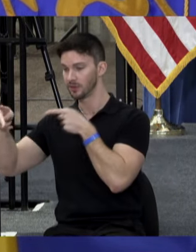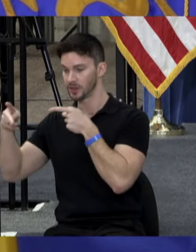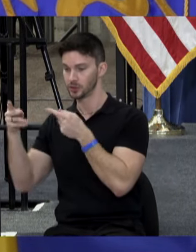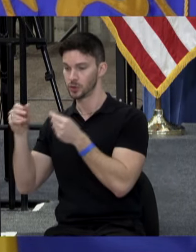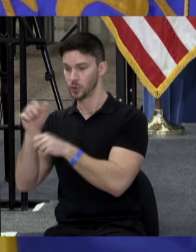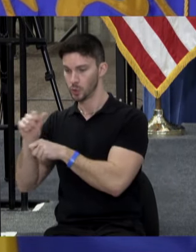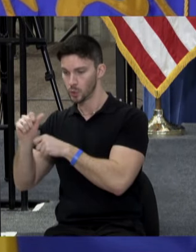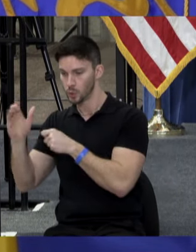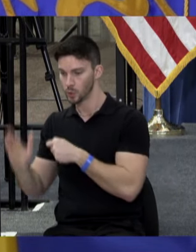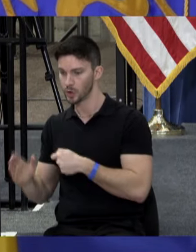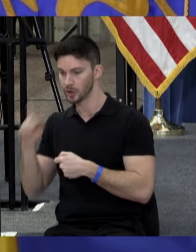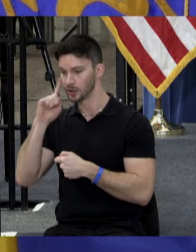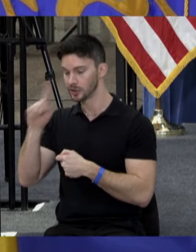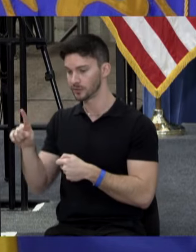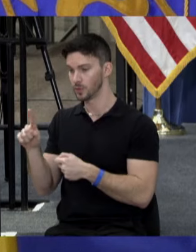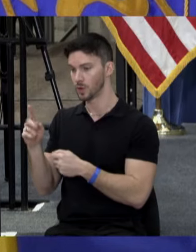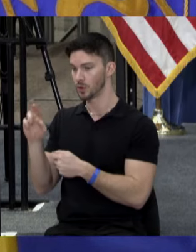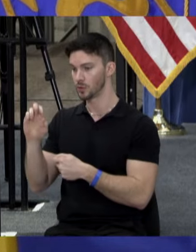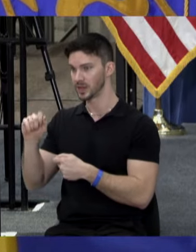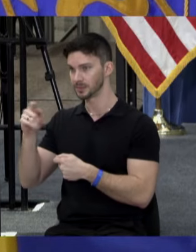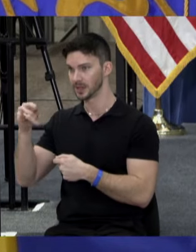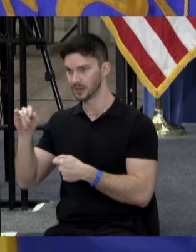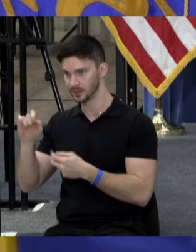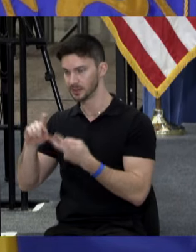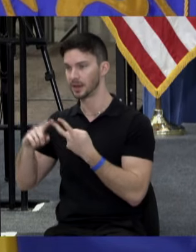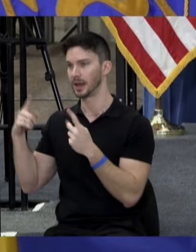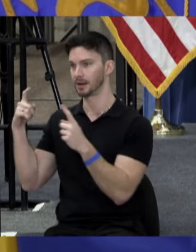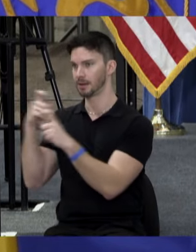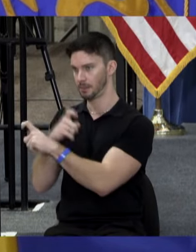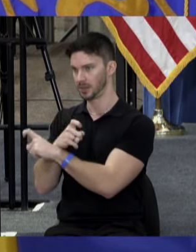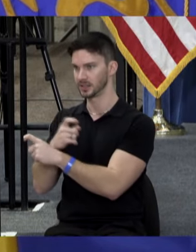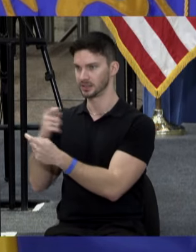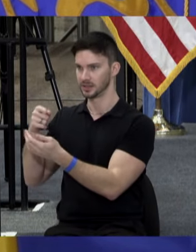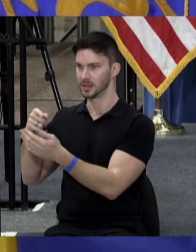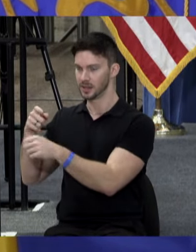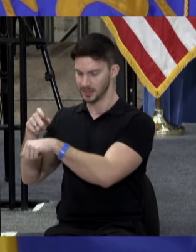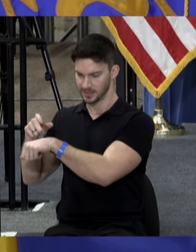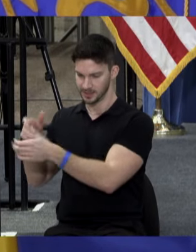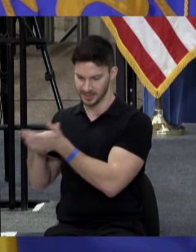Similarly, direct care workers rely on family caregivers for continuity and personal knowledge.